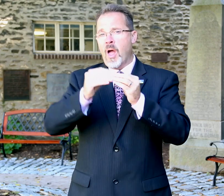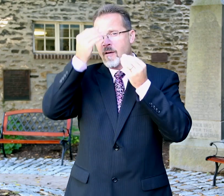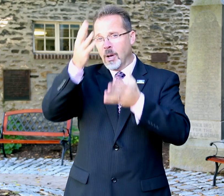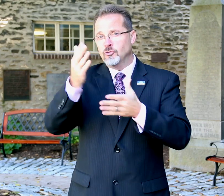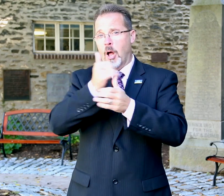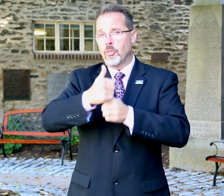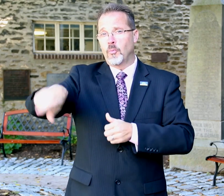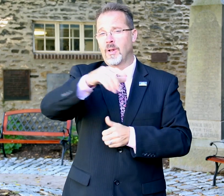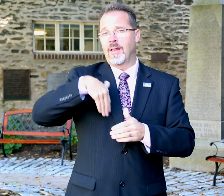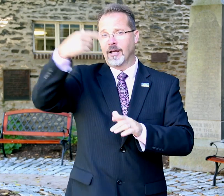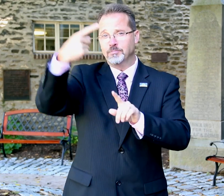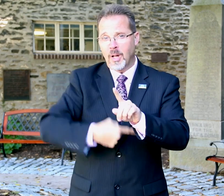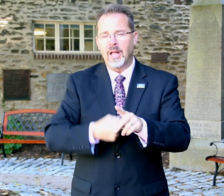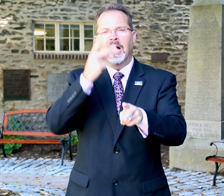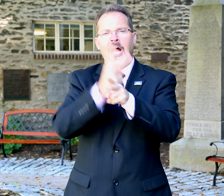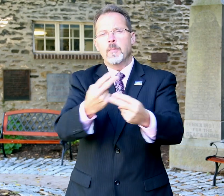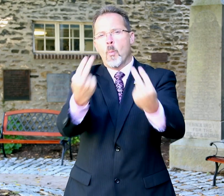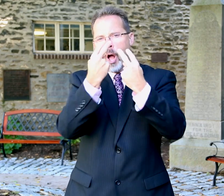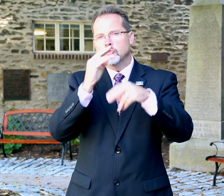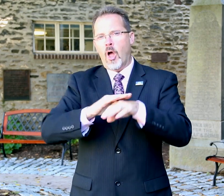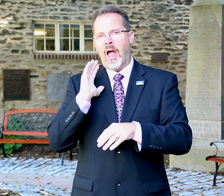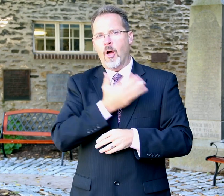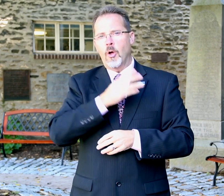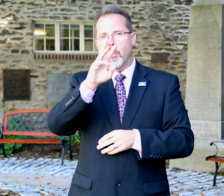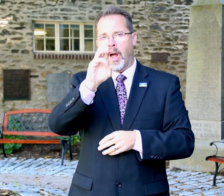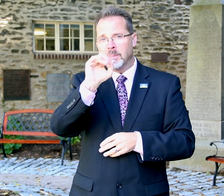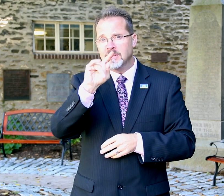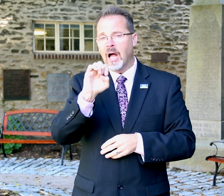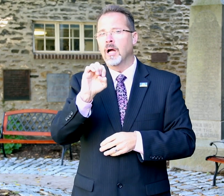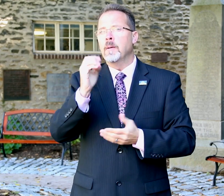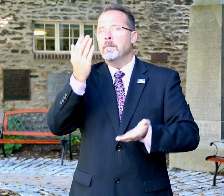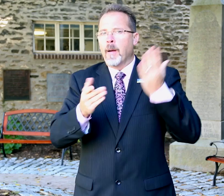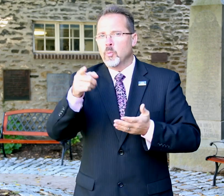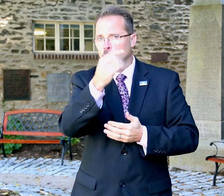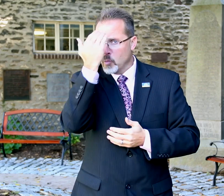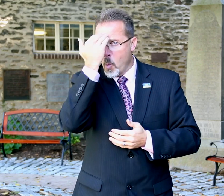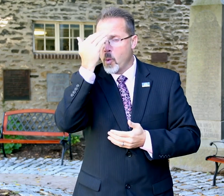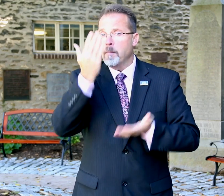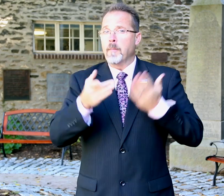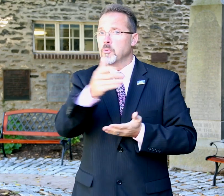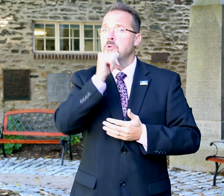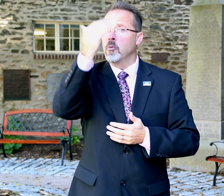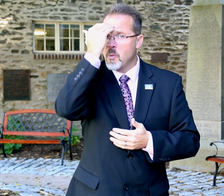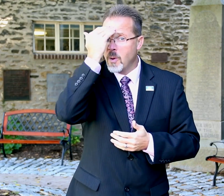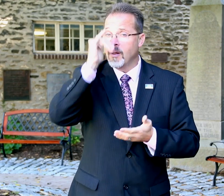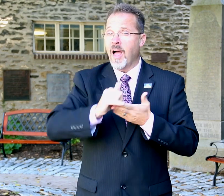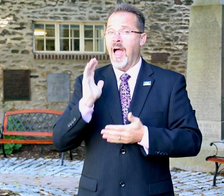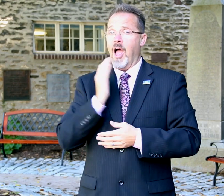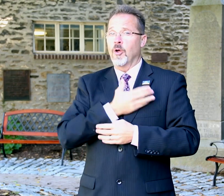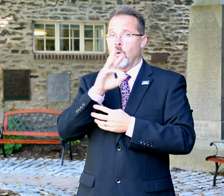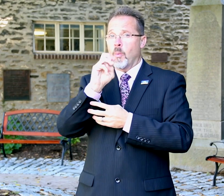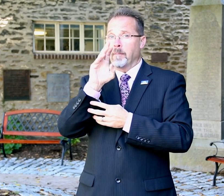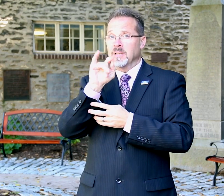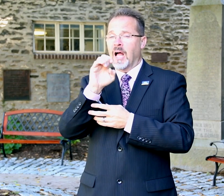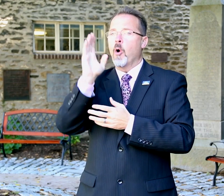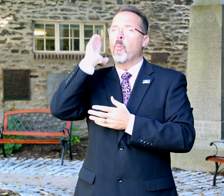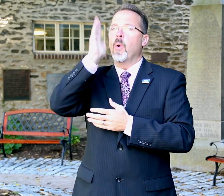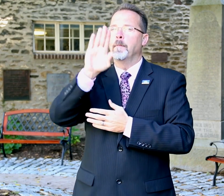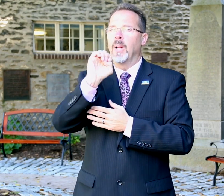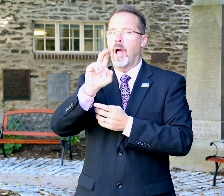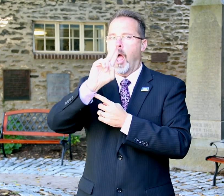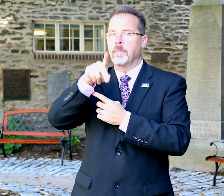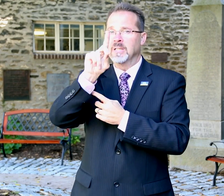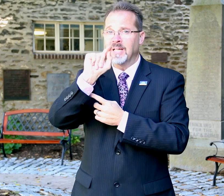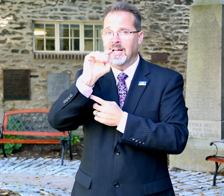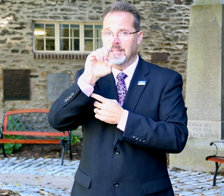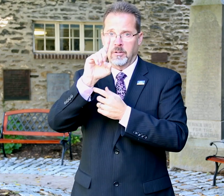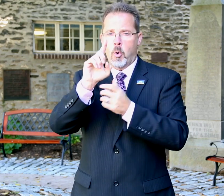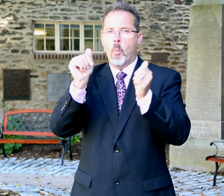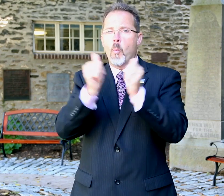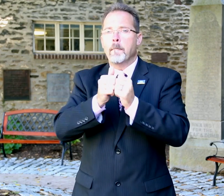I will share more information with you next month, keep watching our website. Maybe you know - maybe you don't but our website will be updated.